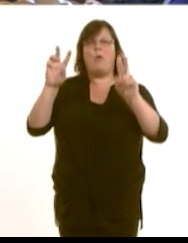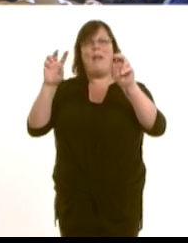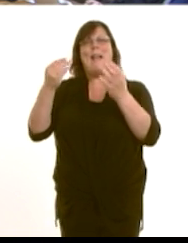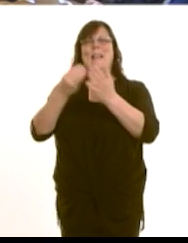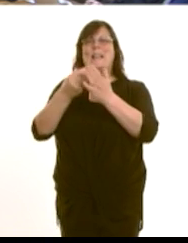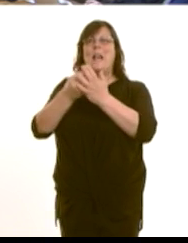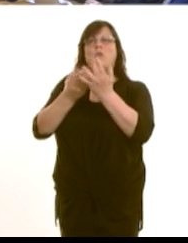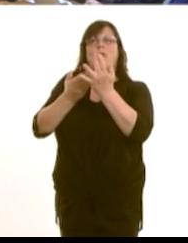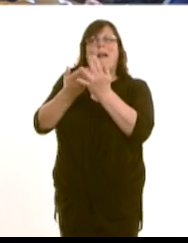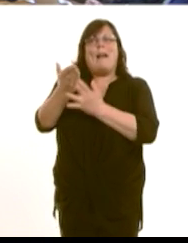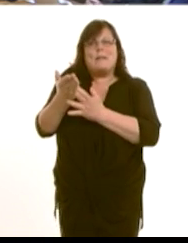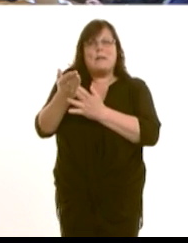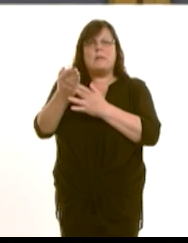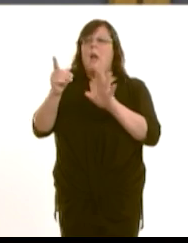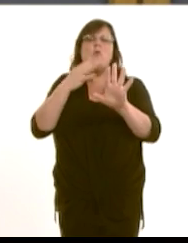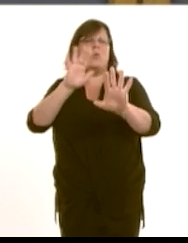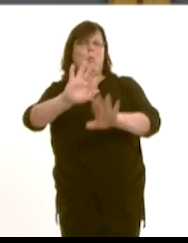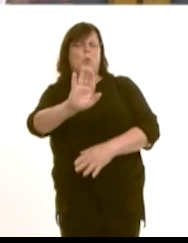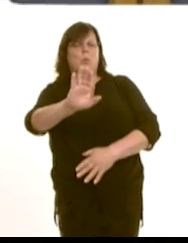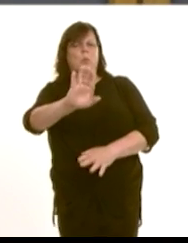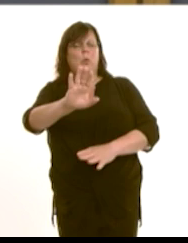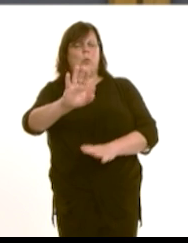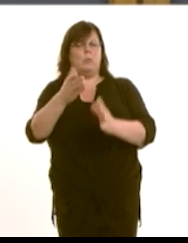Y Llywydd / The Presiding Officer: No, noó Neil McEvoy: So, one is on the record, but